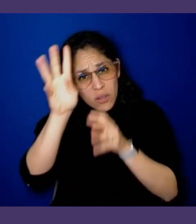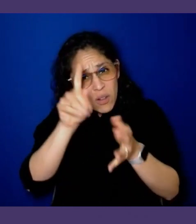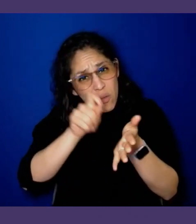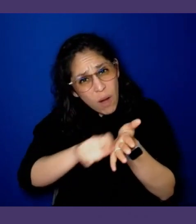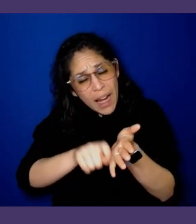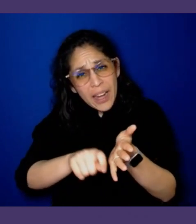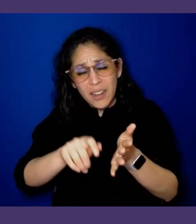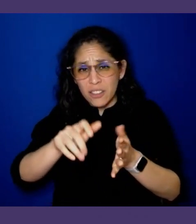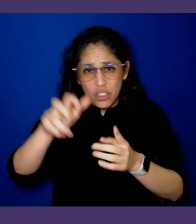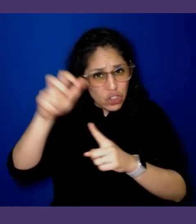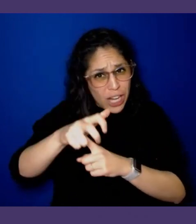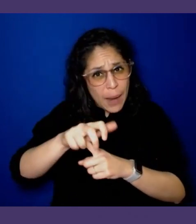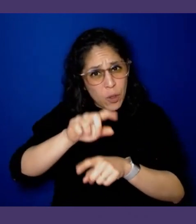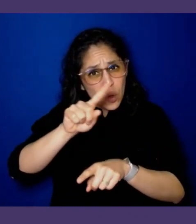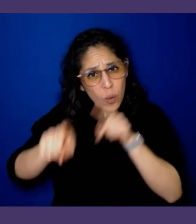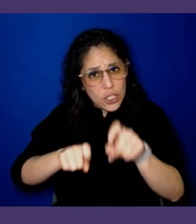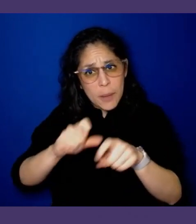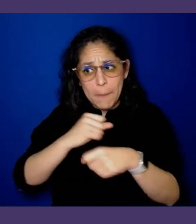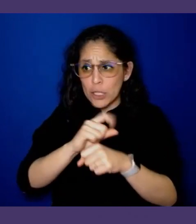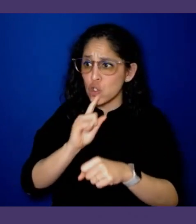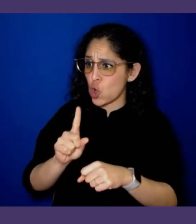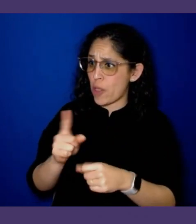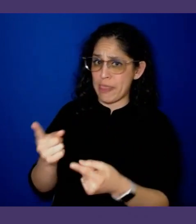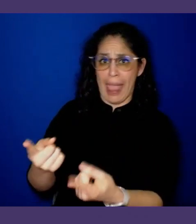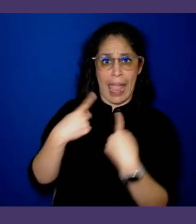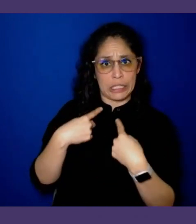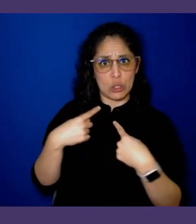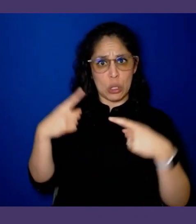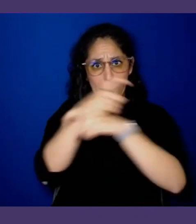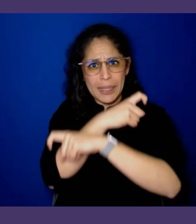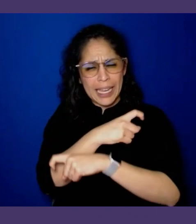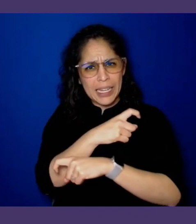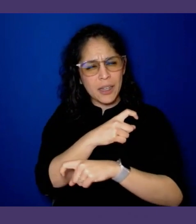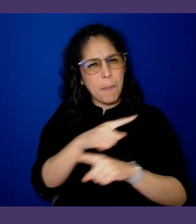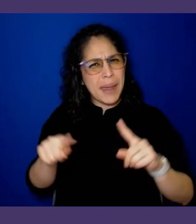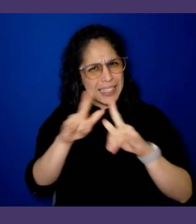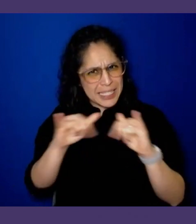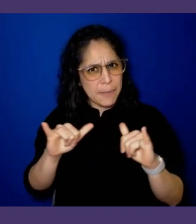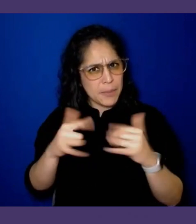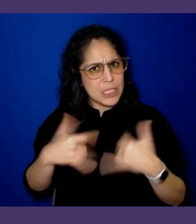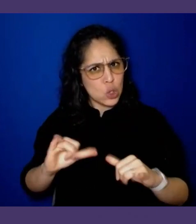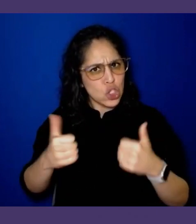the answers aren't tricky, but they are difficult. You have to know what you're talking about to answer it.